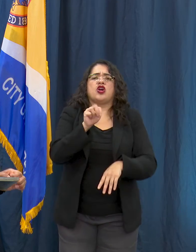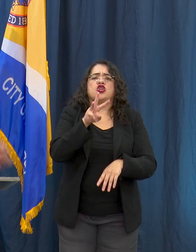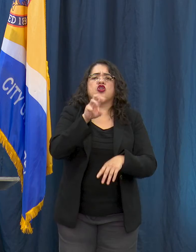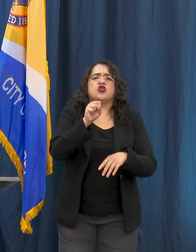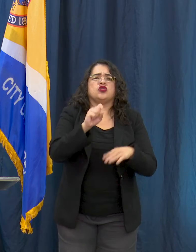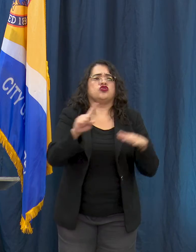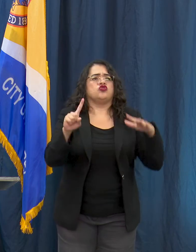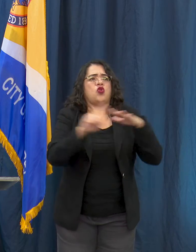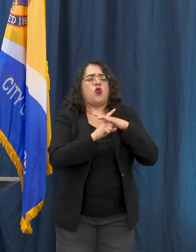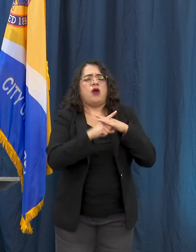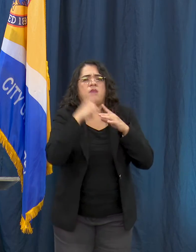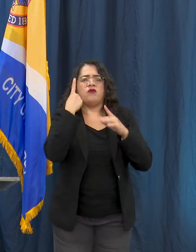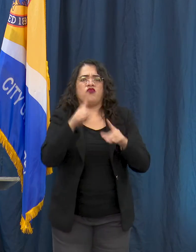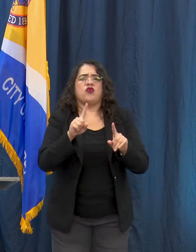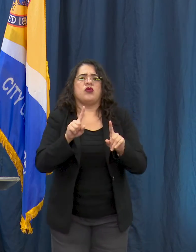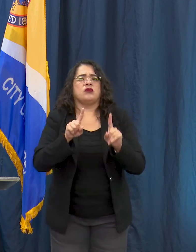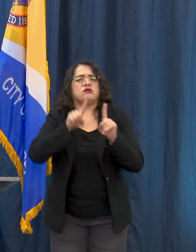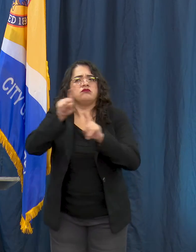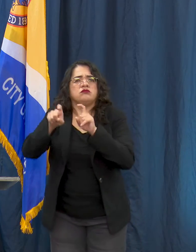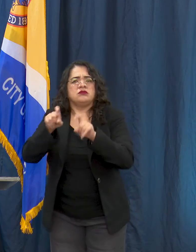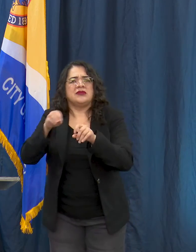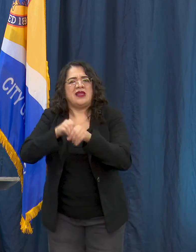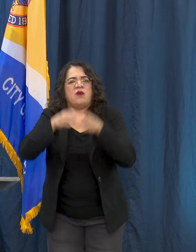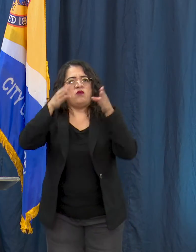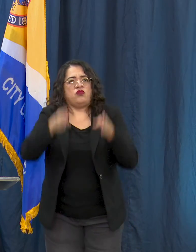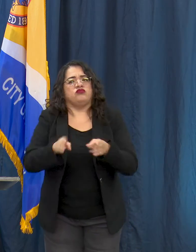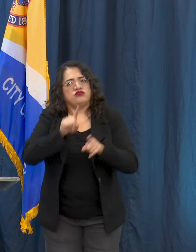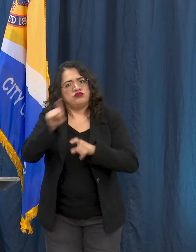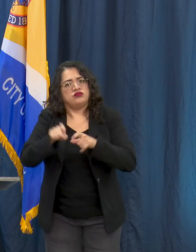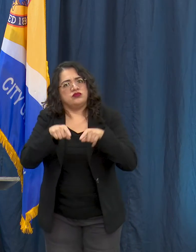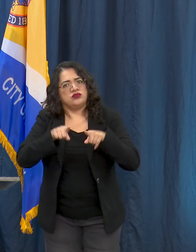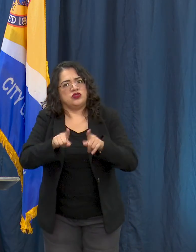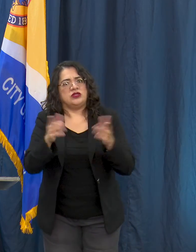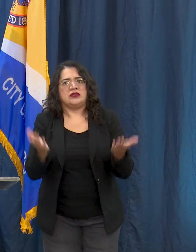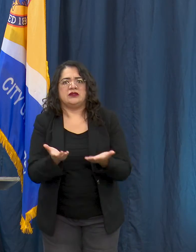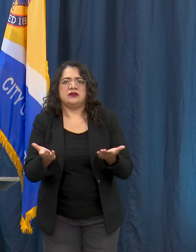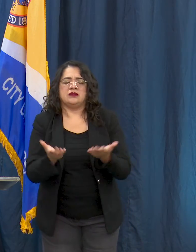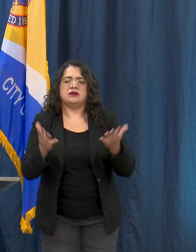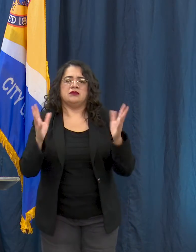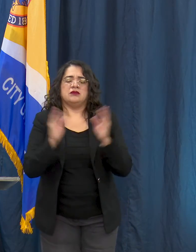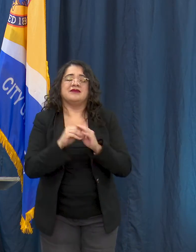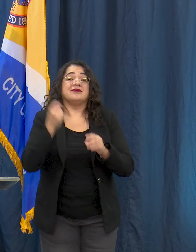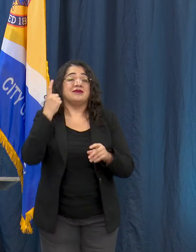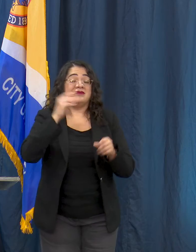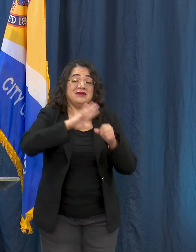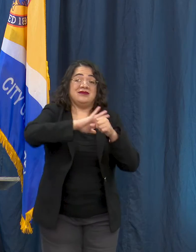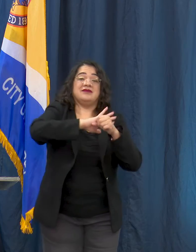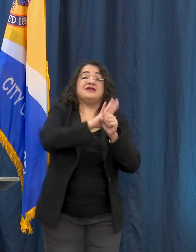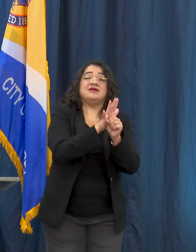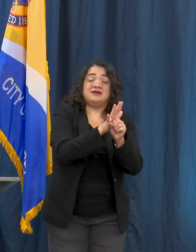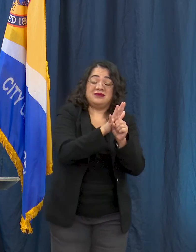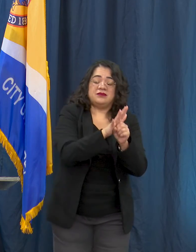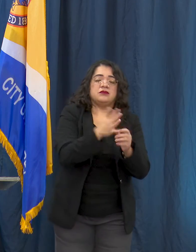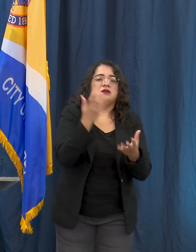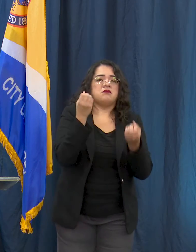Okay i got those questions, to answer the first question - obviously because of COVID-19 a lot has been changed around the way public